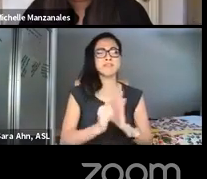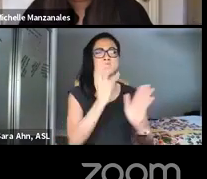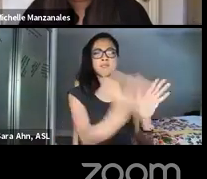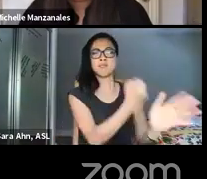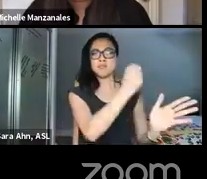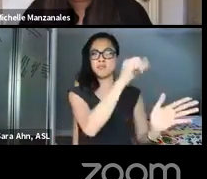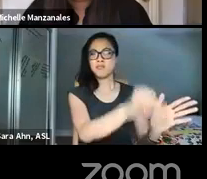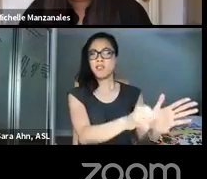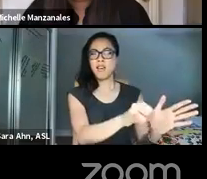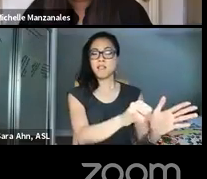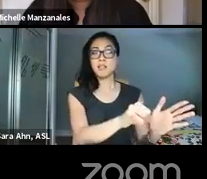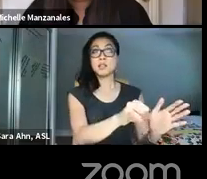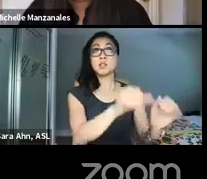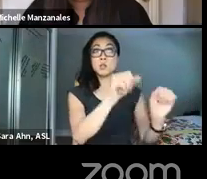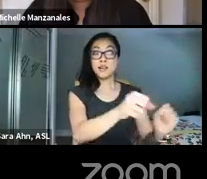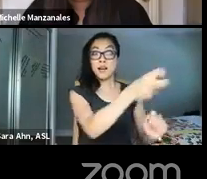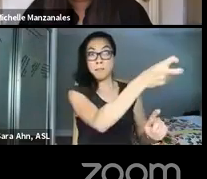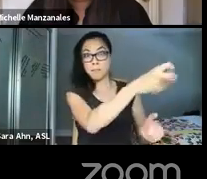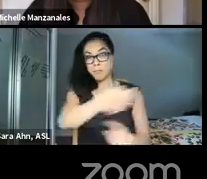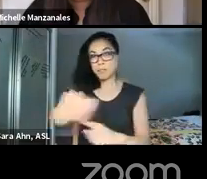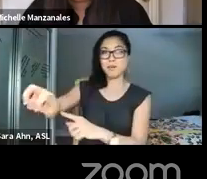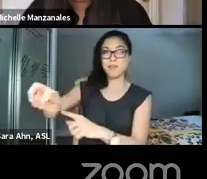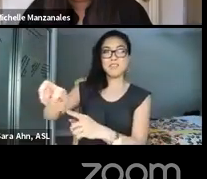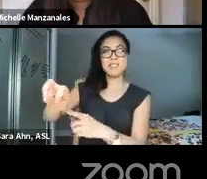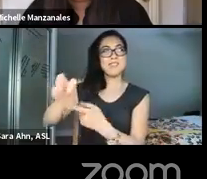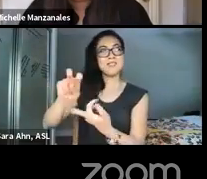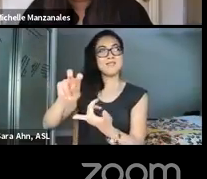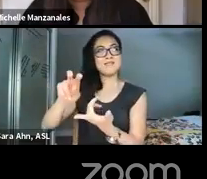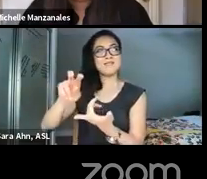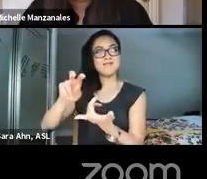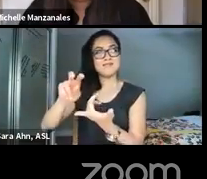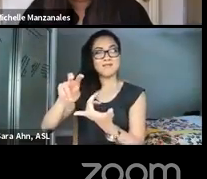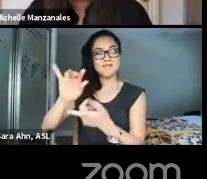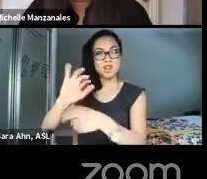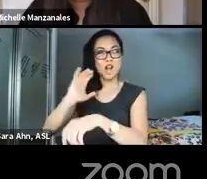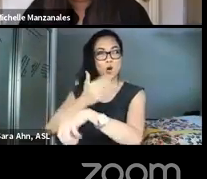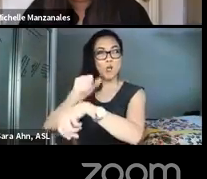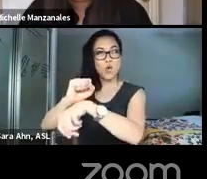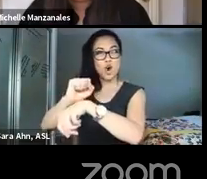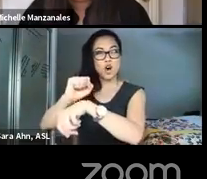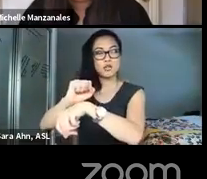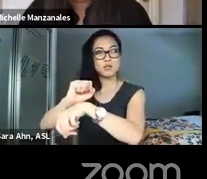artistry occurs, right, whether it is a limitation of space or constraints of resource.